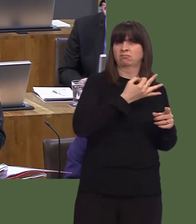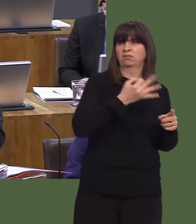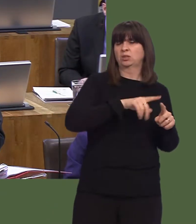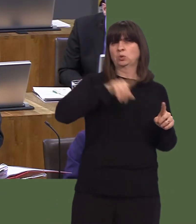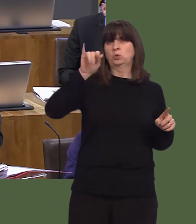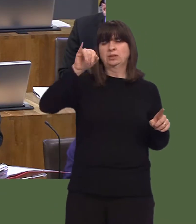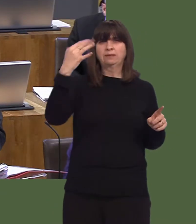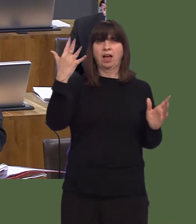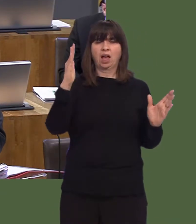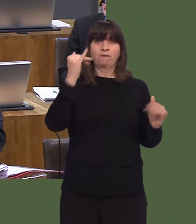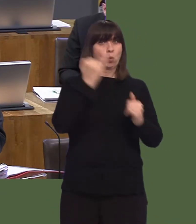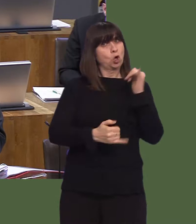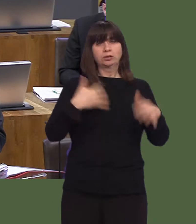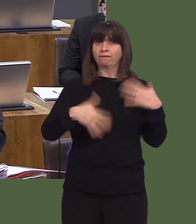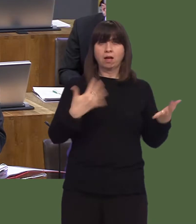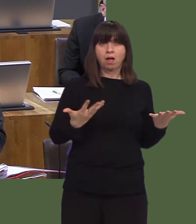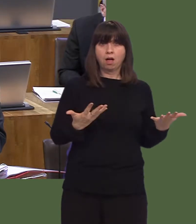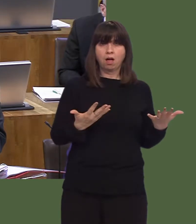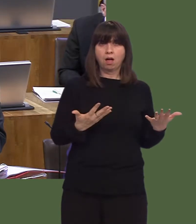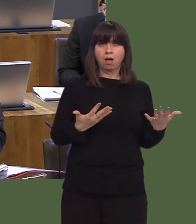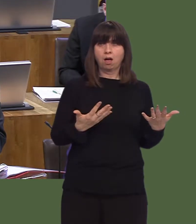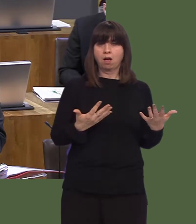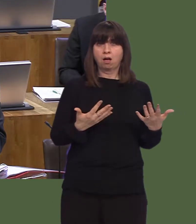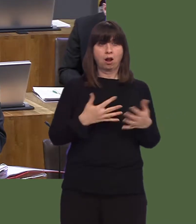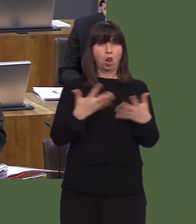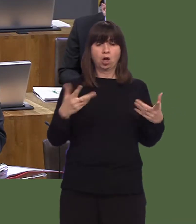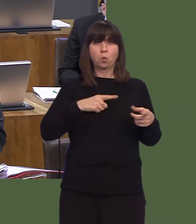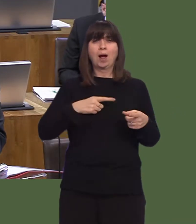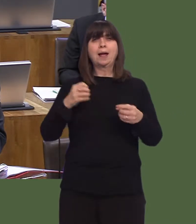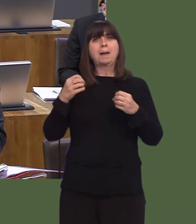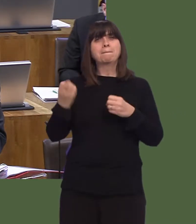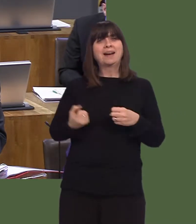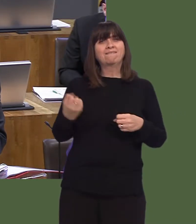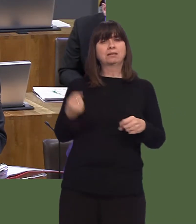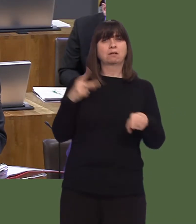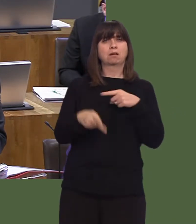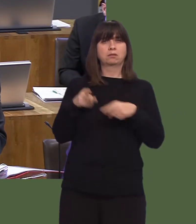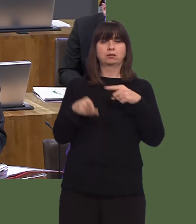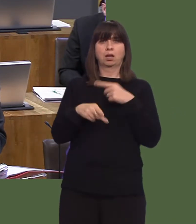position, but that is not true, because weíve seen so many cuts to benefits as regards those